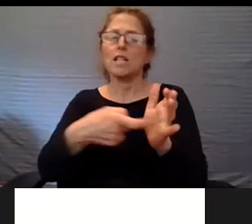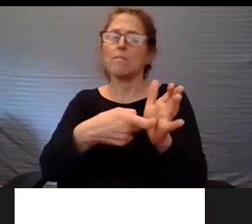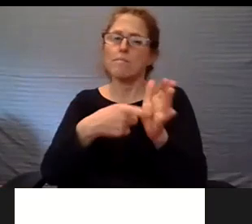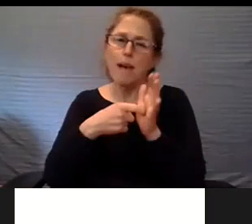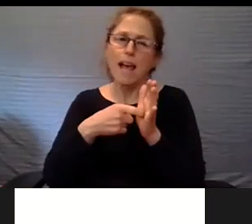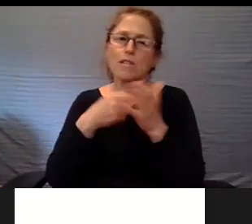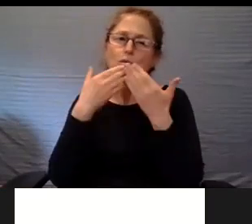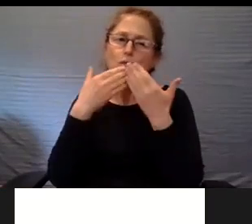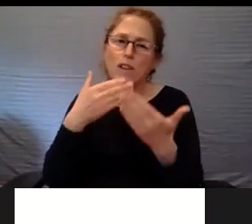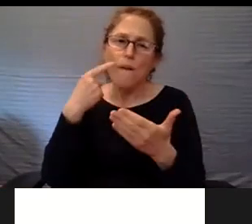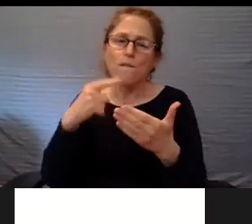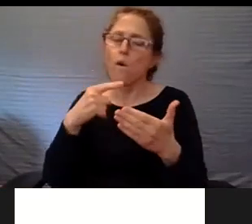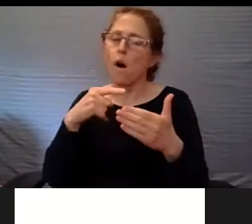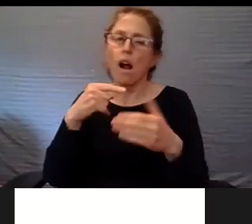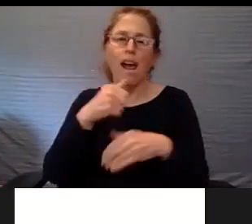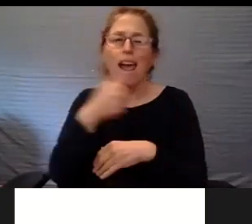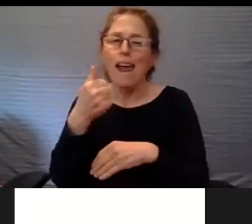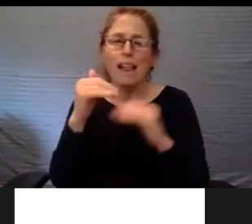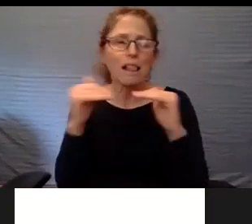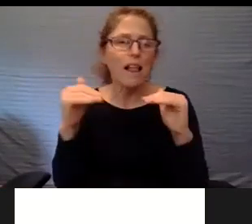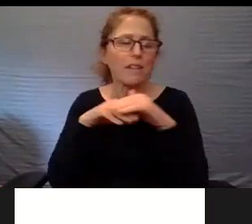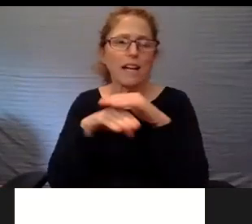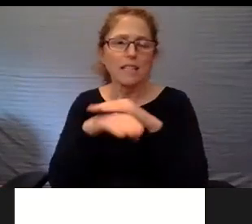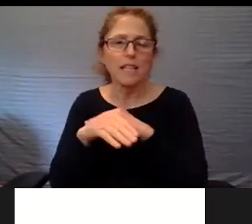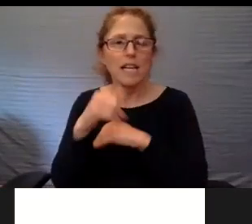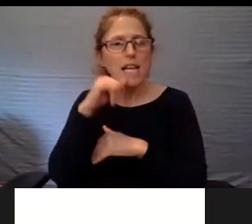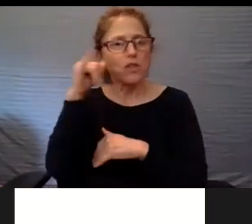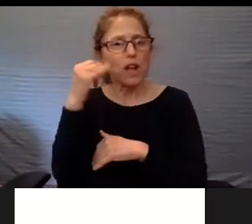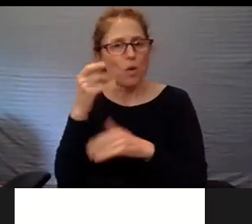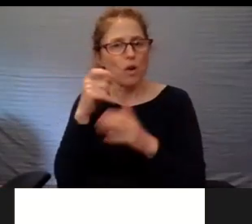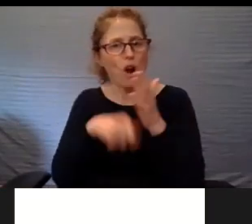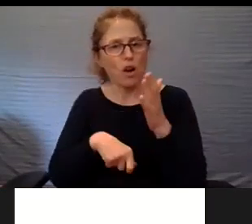Yesterday I saw an article in the Harvard business review titled "That discomfort that